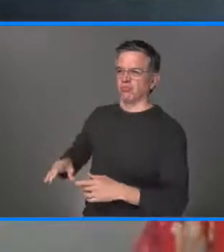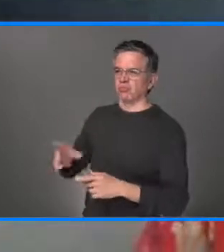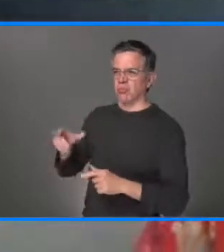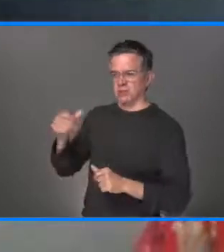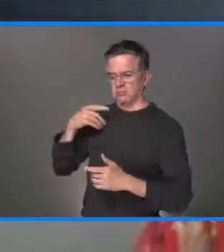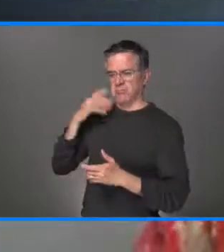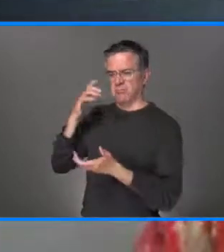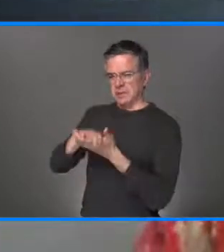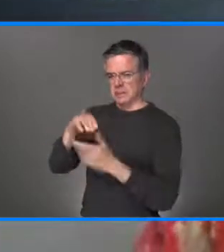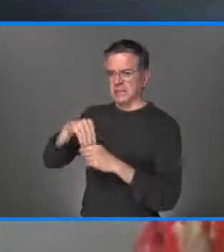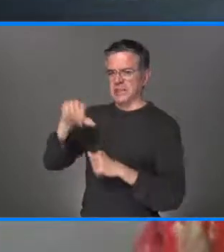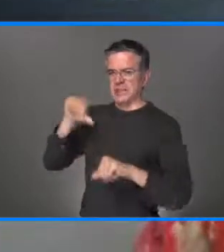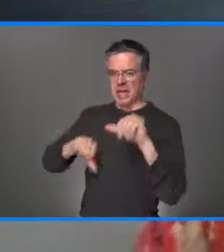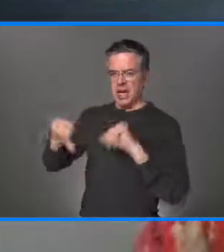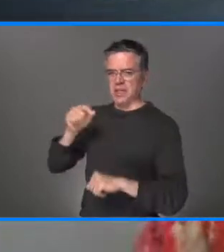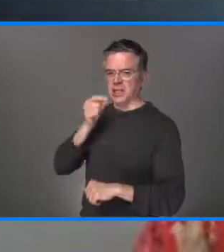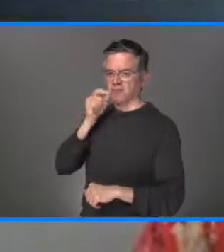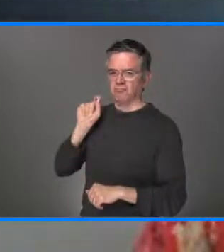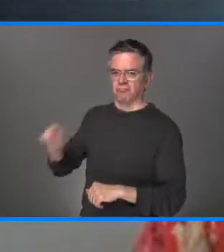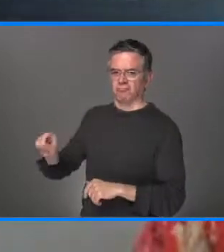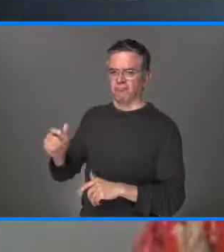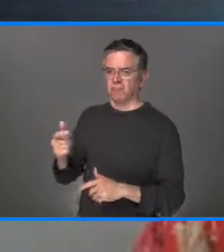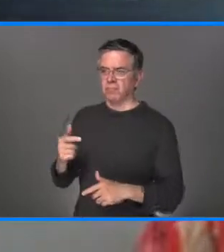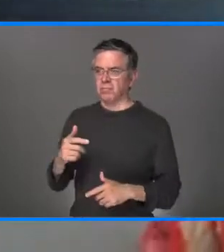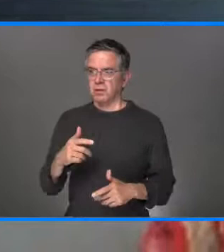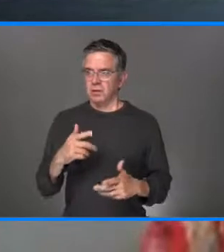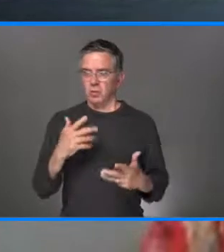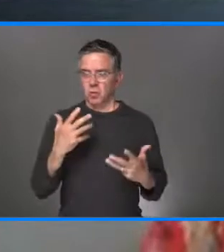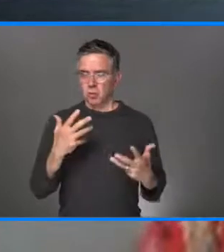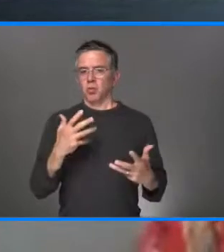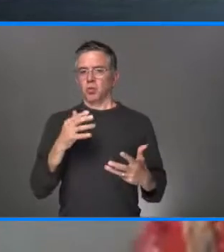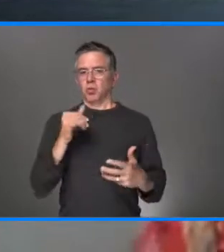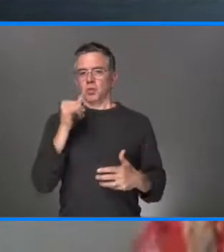and it was so powerful to just see her courage